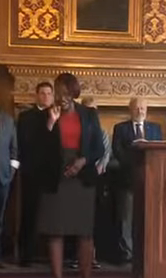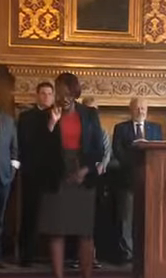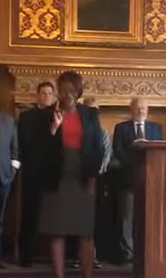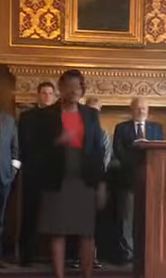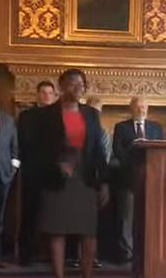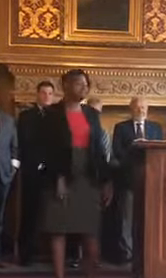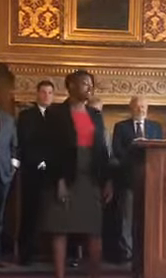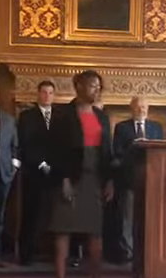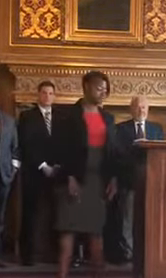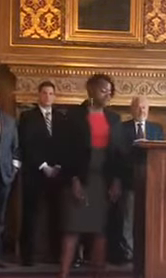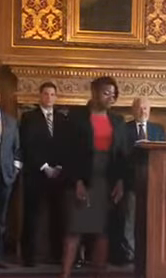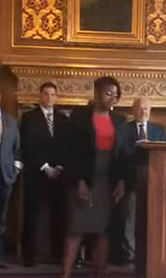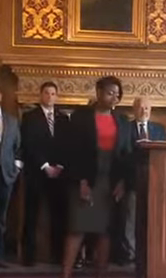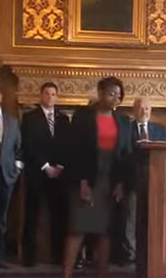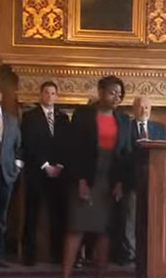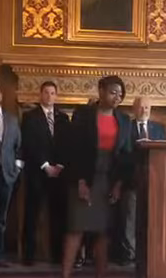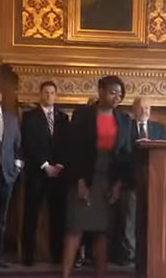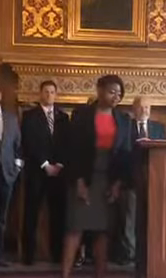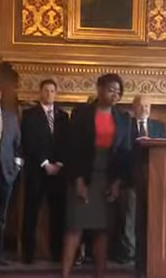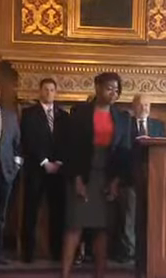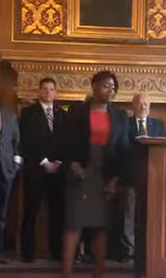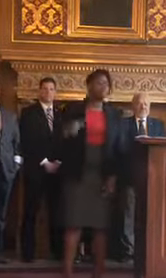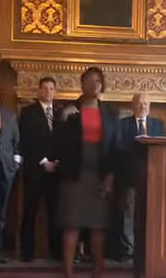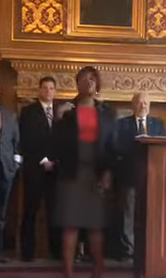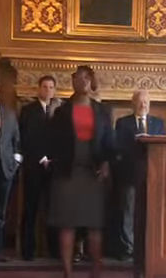I have two daughters who are also deaf.